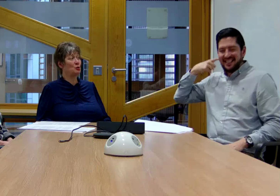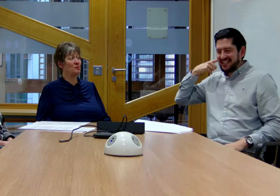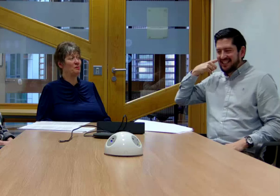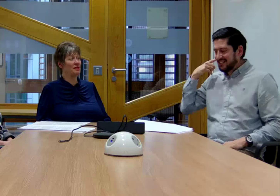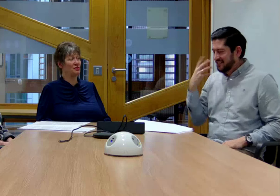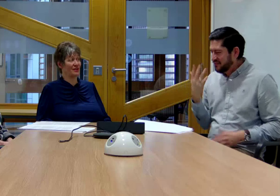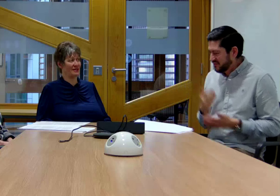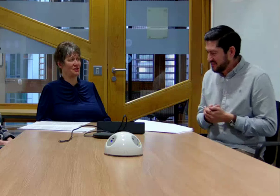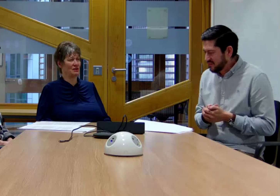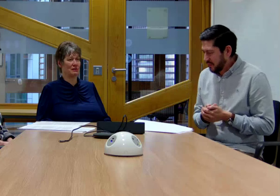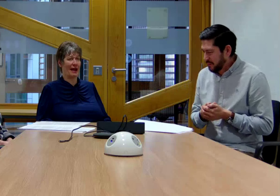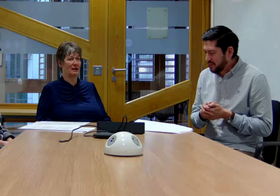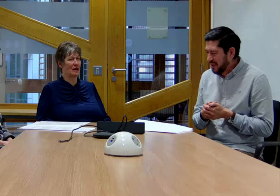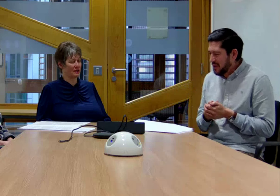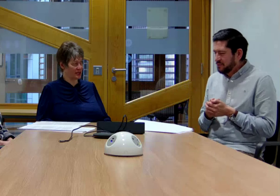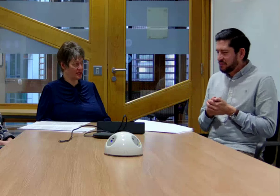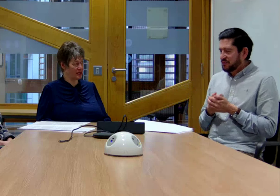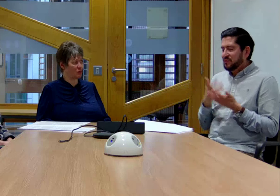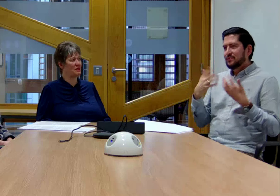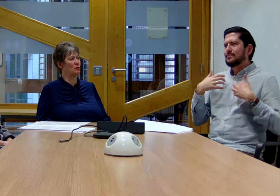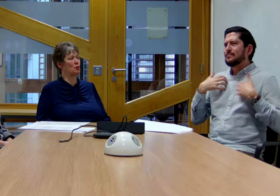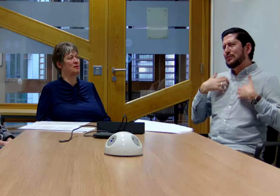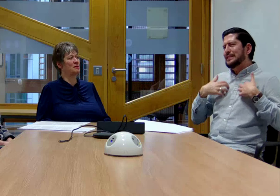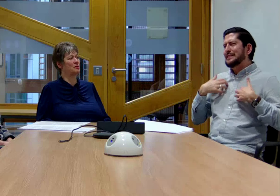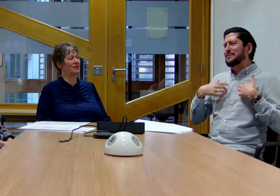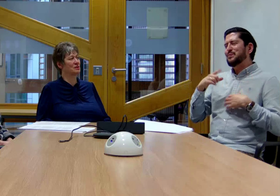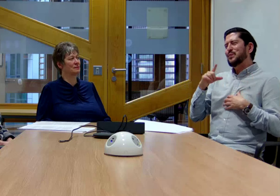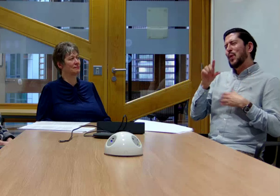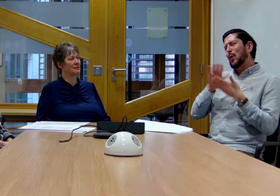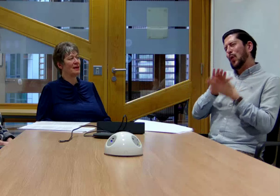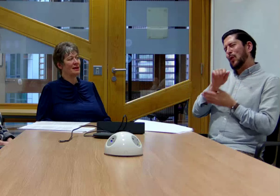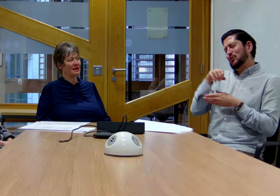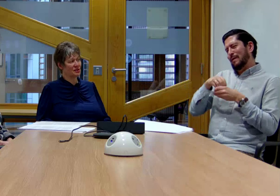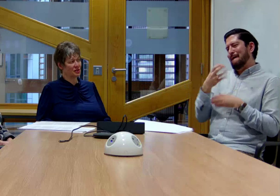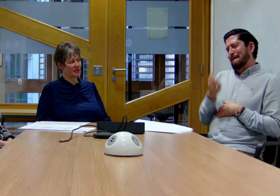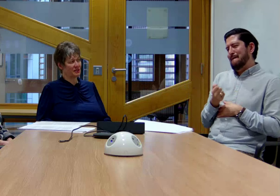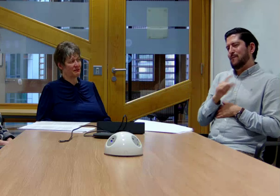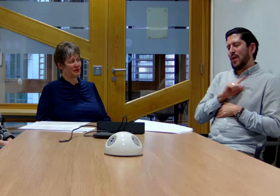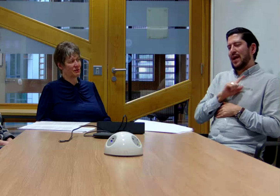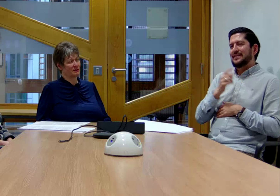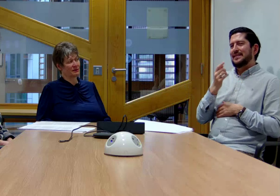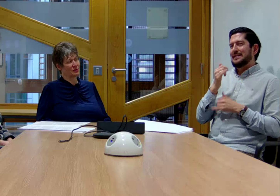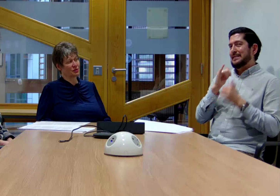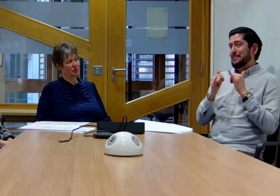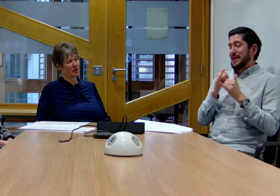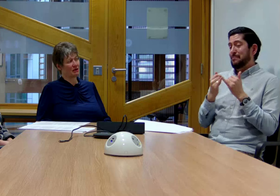it would be somebody who has dangly hoopy earrings who s called Cara, her sign name